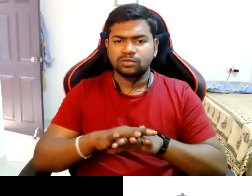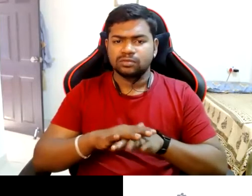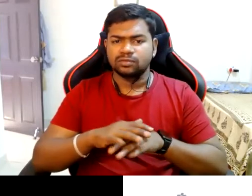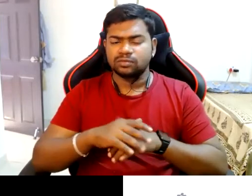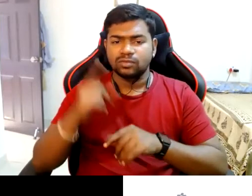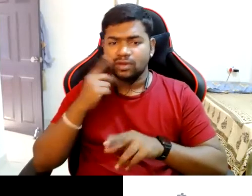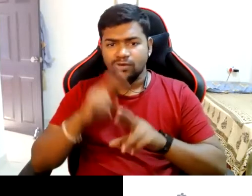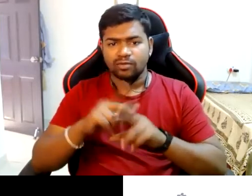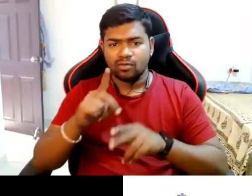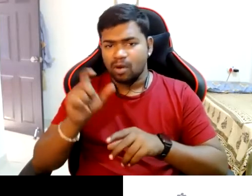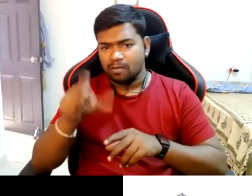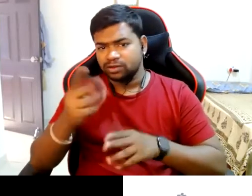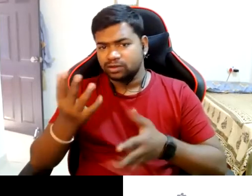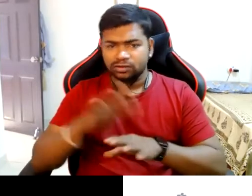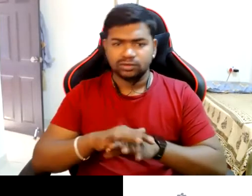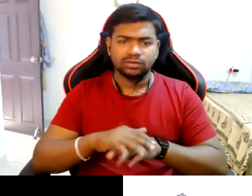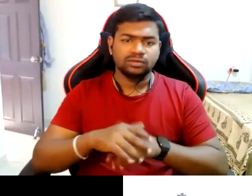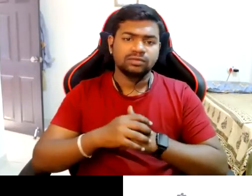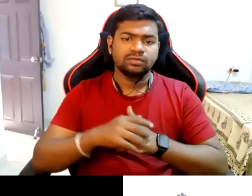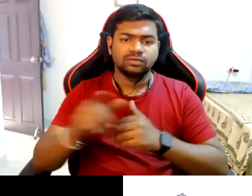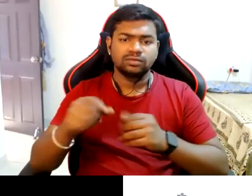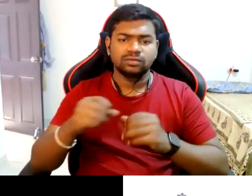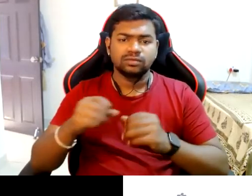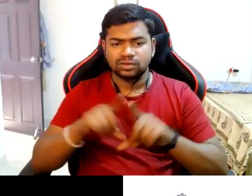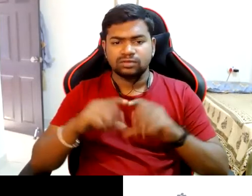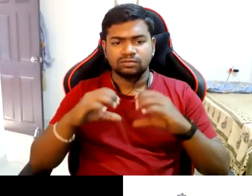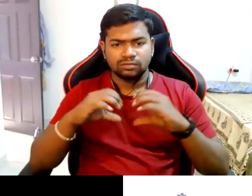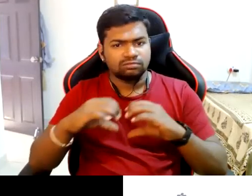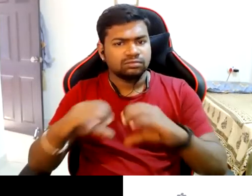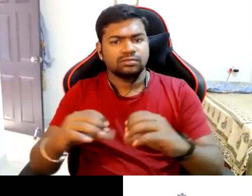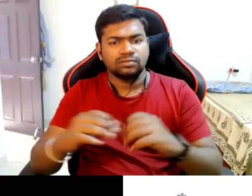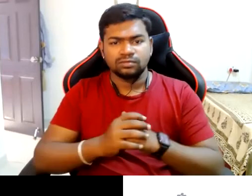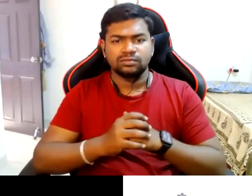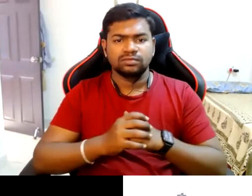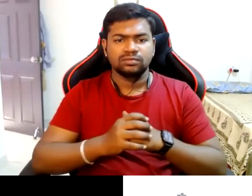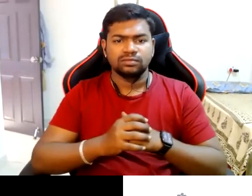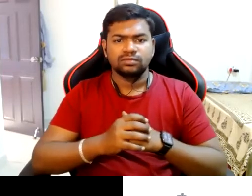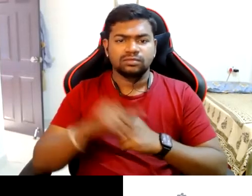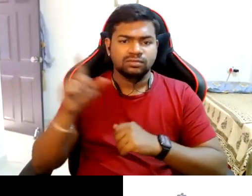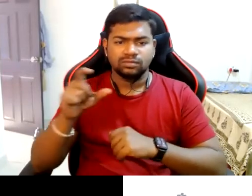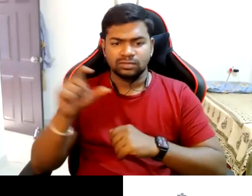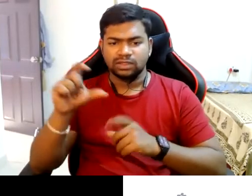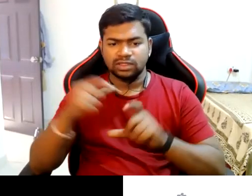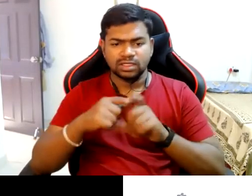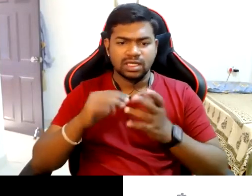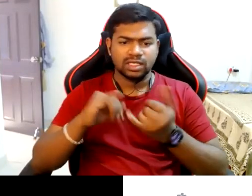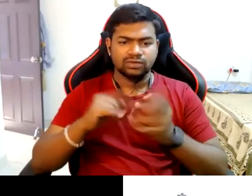If you find 1 person inclusive, you Start driving inclusion. So when I got into symantec it was not like that the,